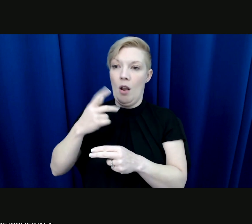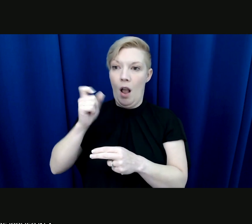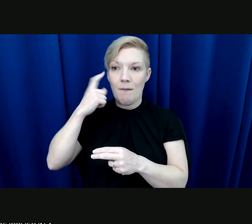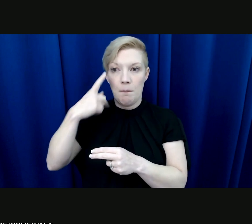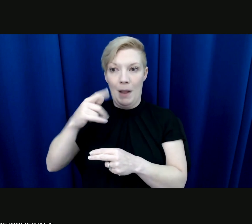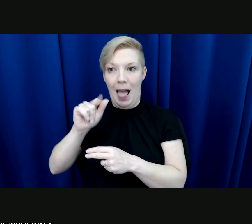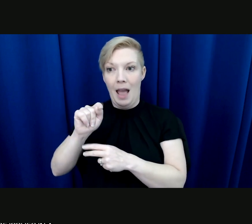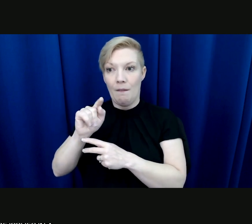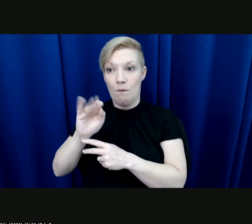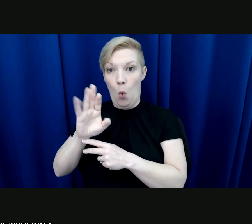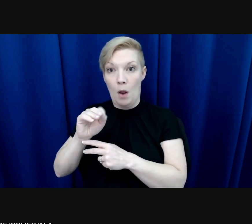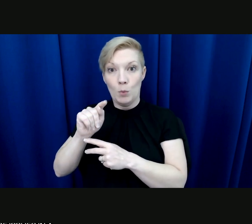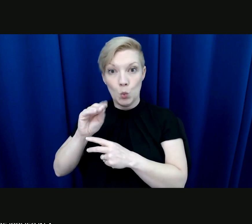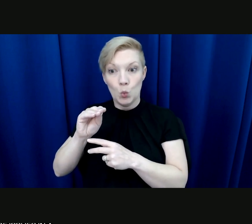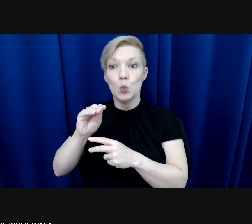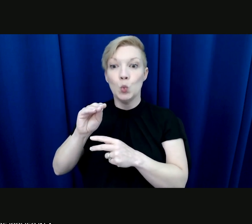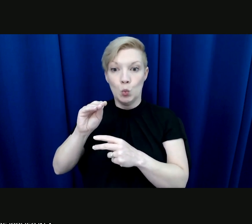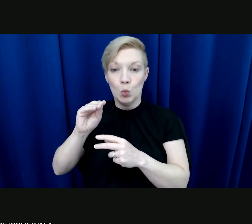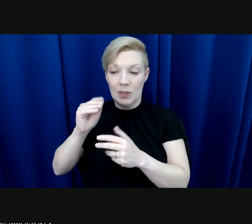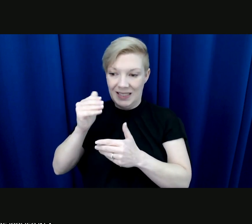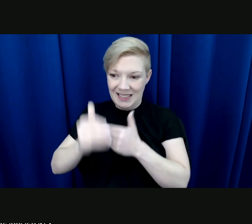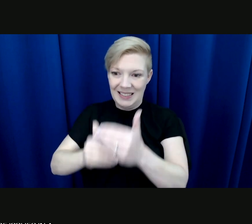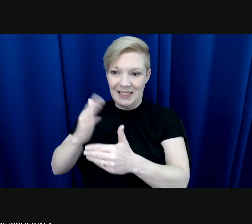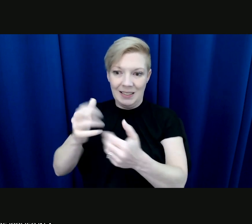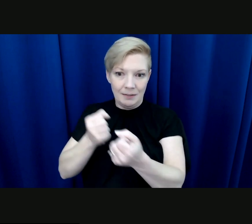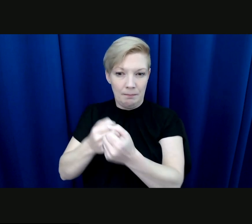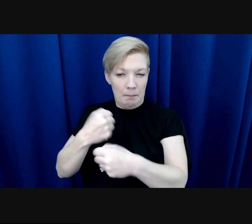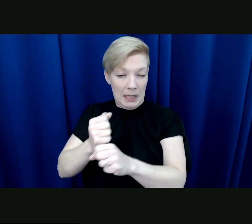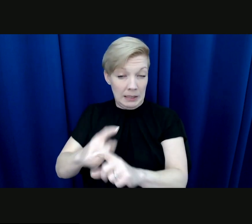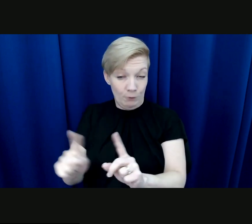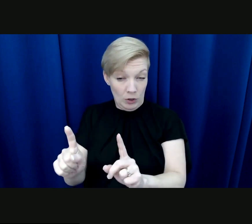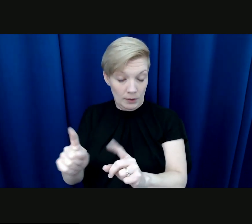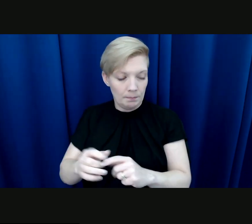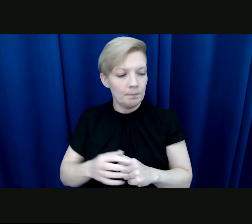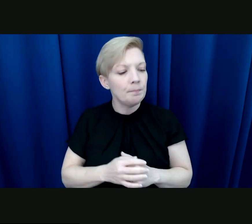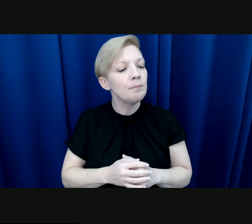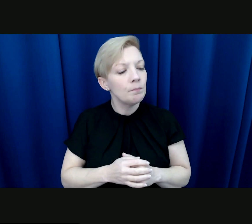But I think at the end of the day, everything is local.